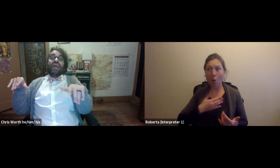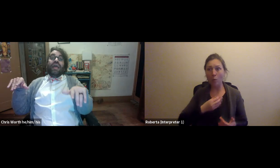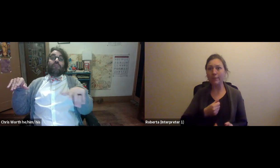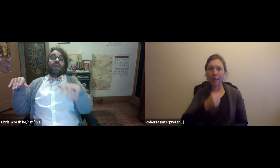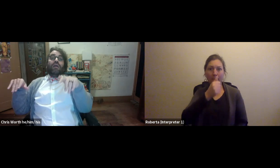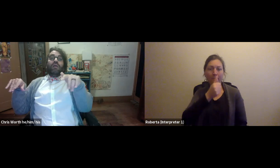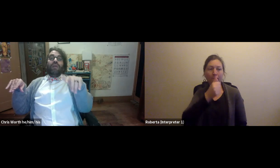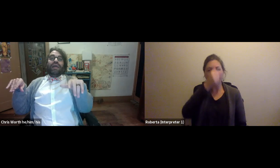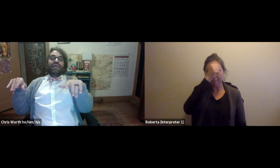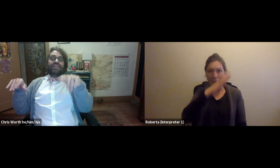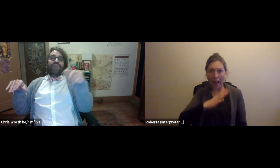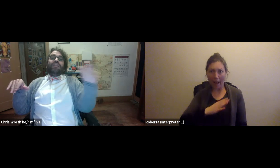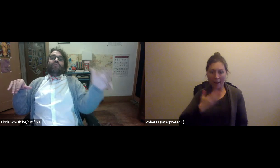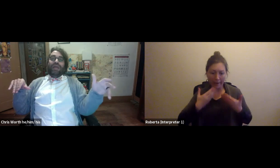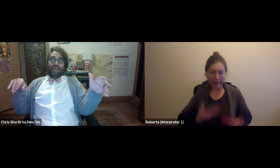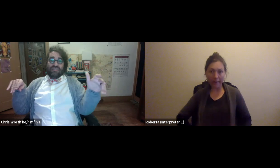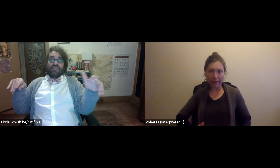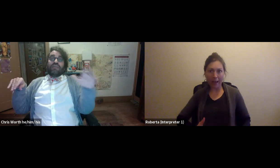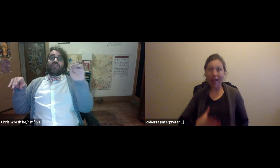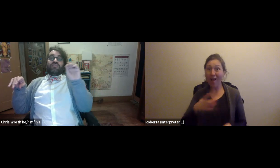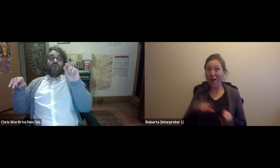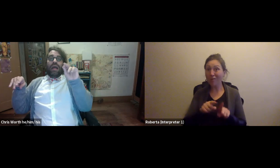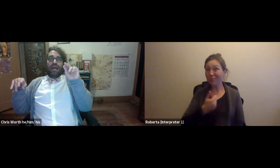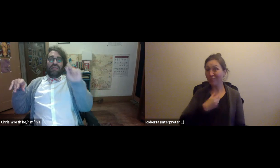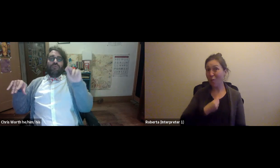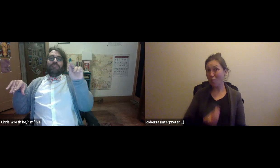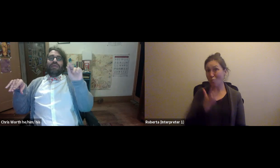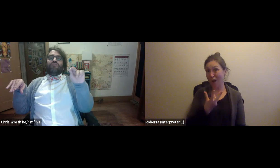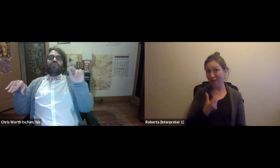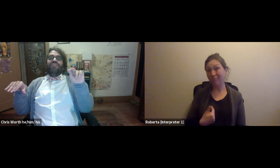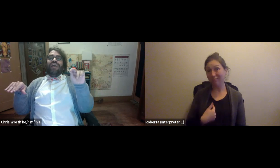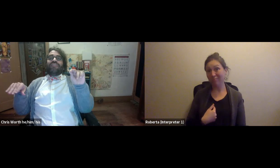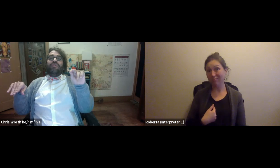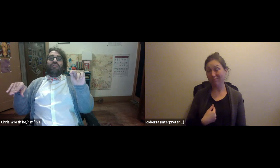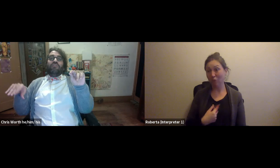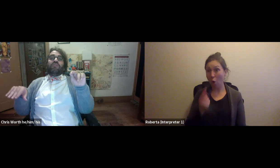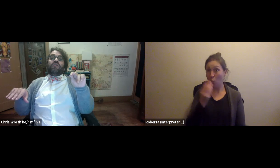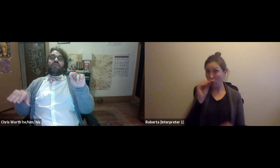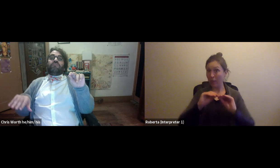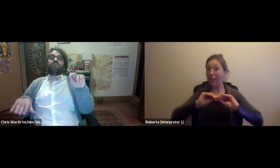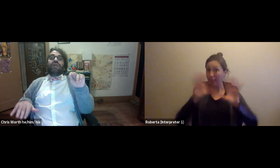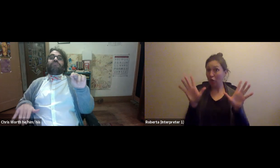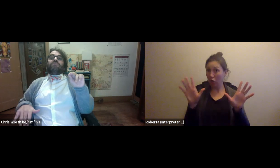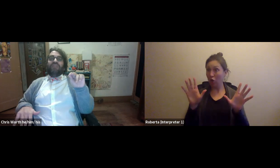and my definite whiteness. So I just want to make sure that that's clear for everybody